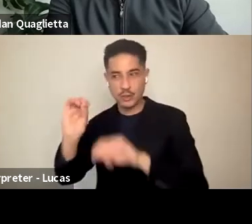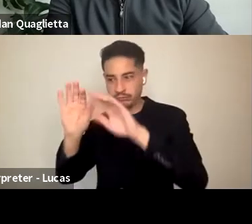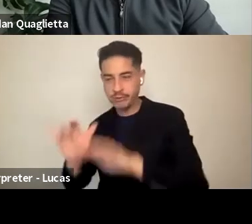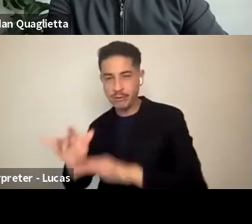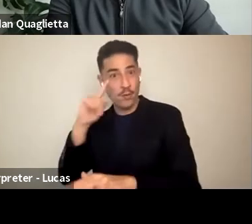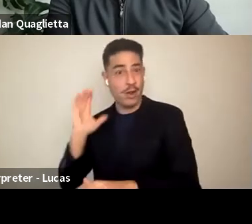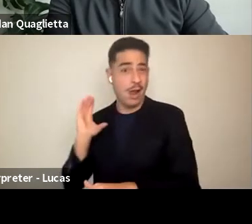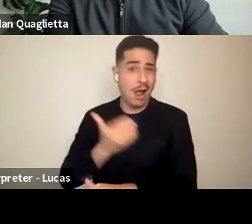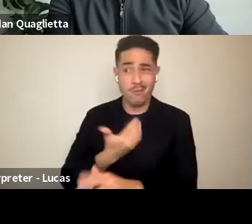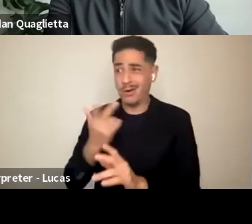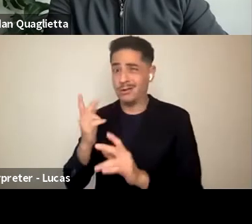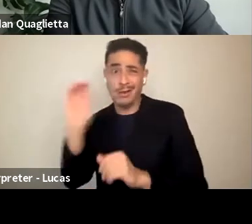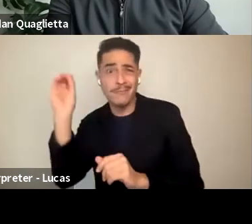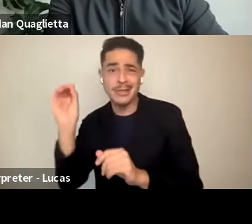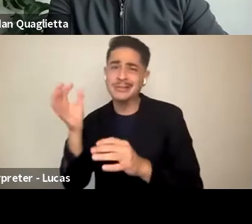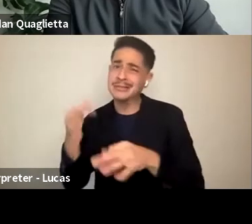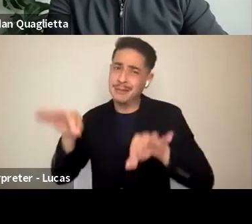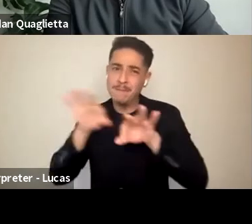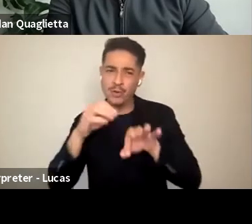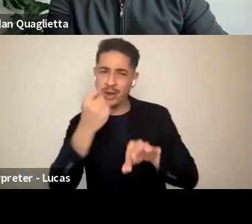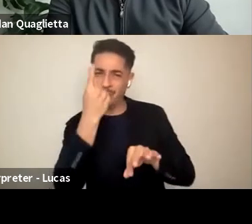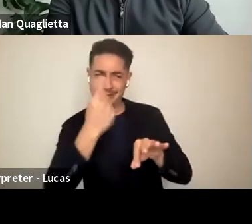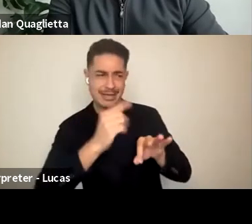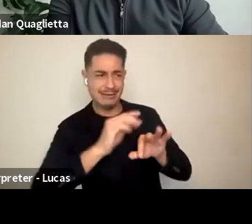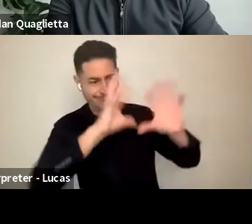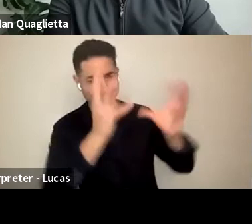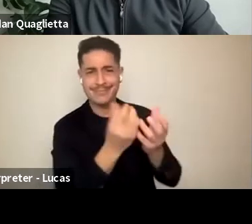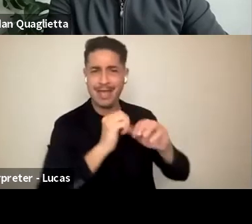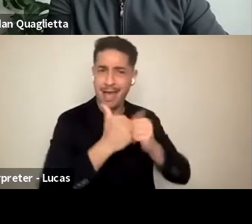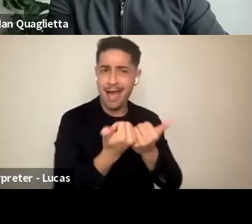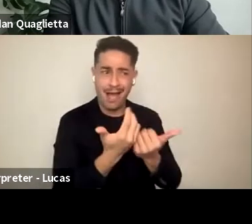I wish it was more known and more utilized not only accessibility,